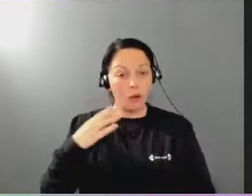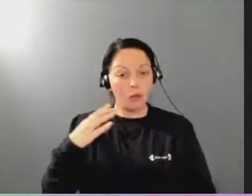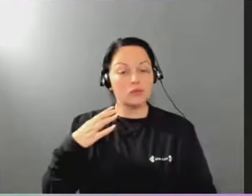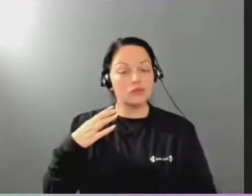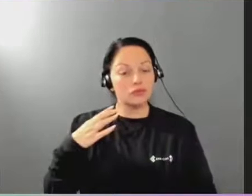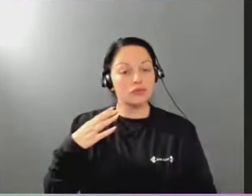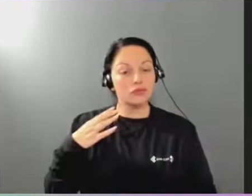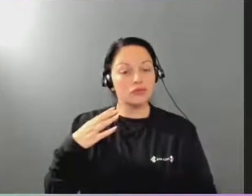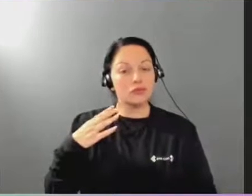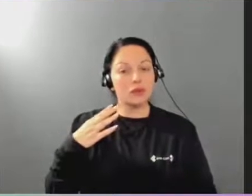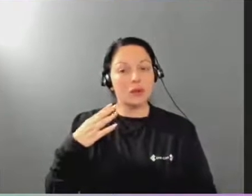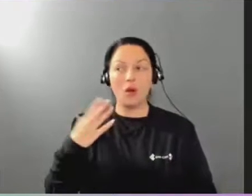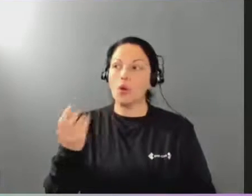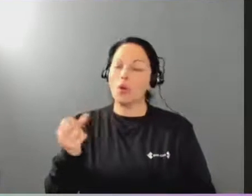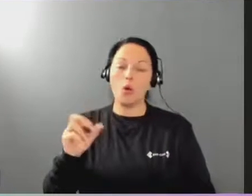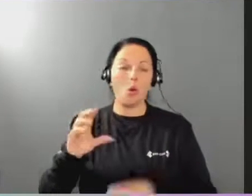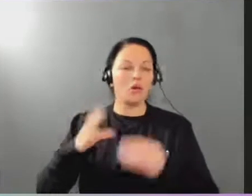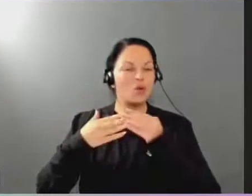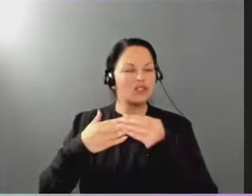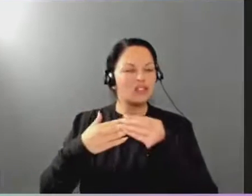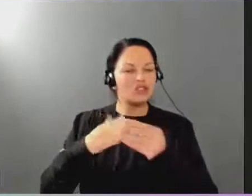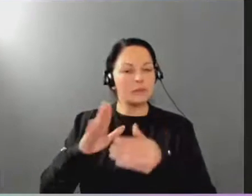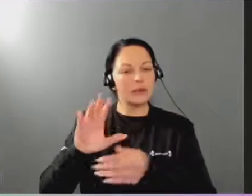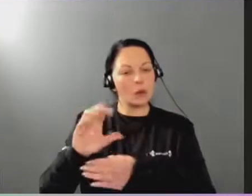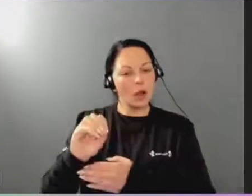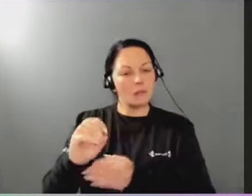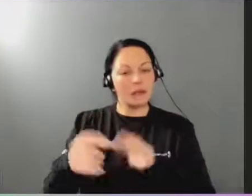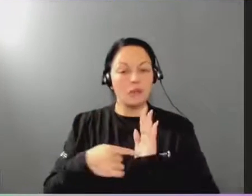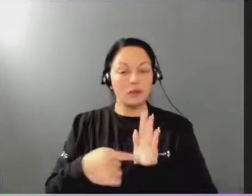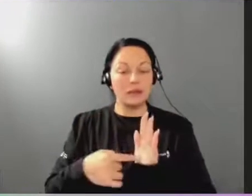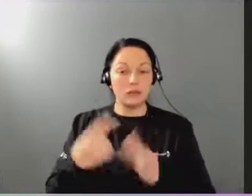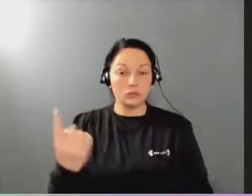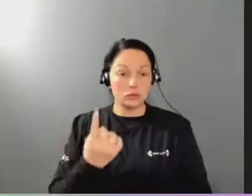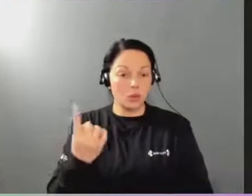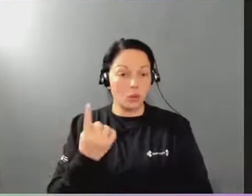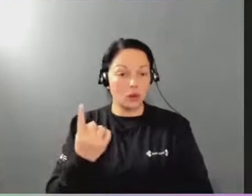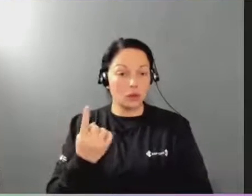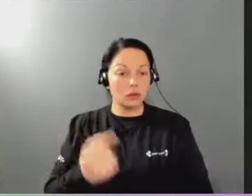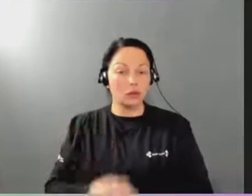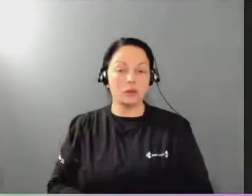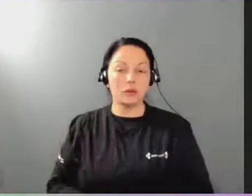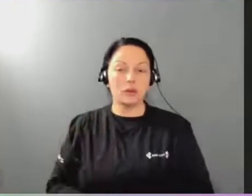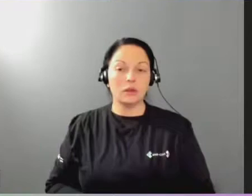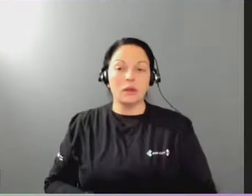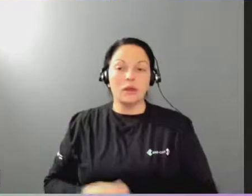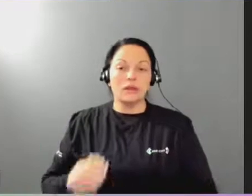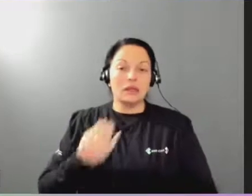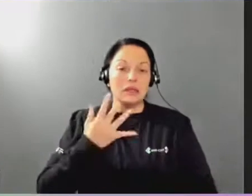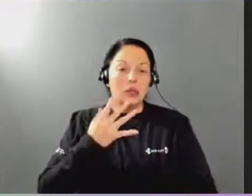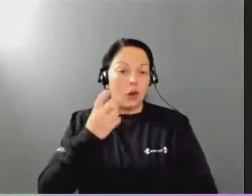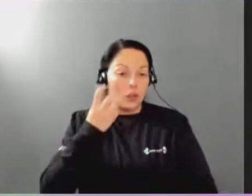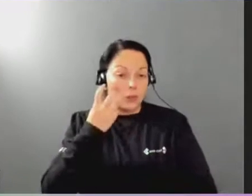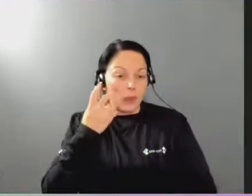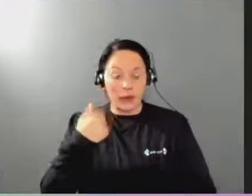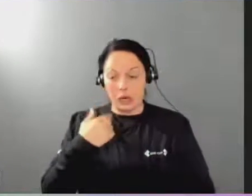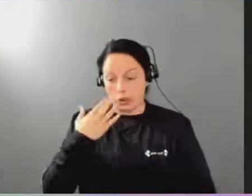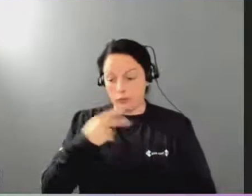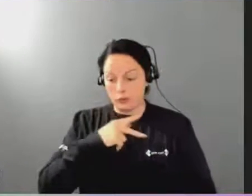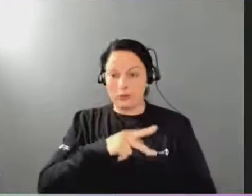personas might be a good way for you to do that if you know that your boss or senior leadership in your